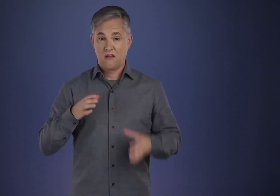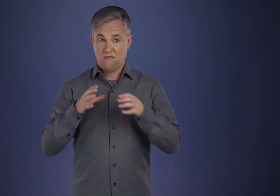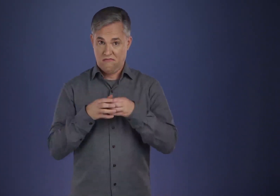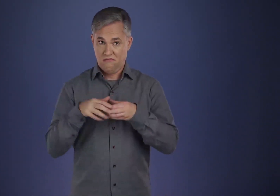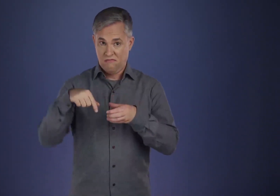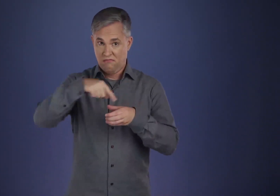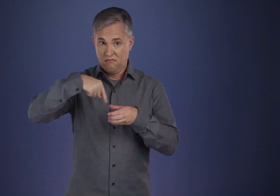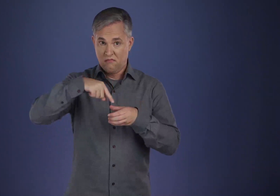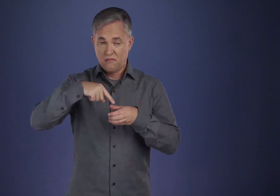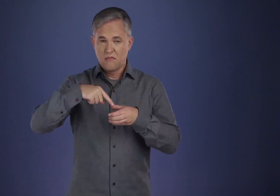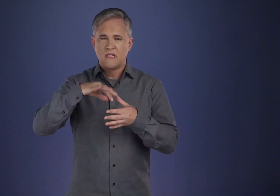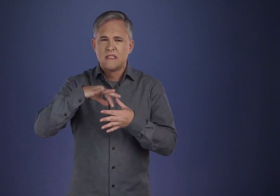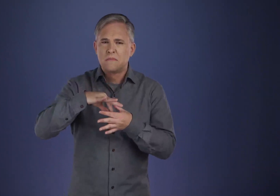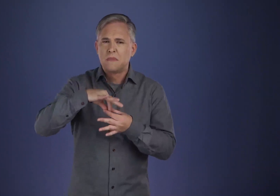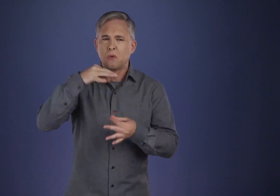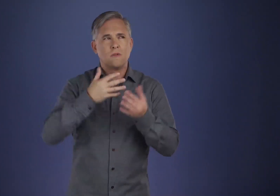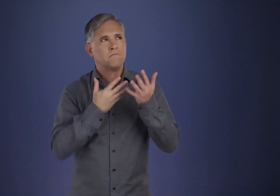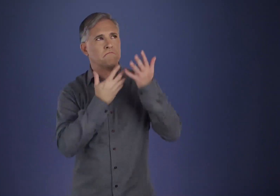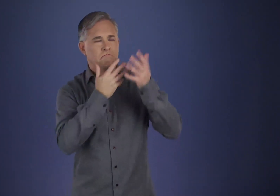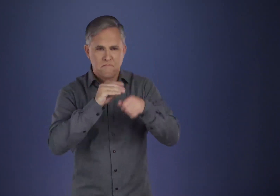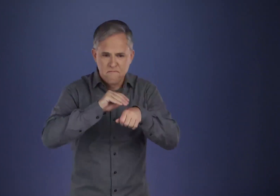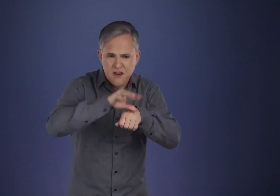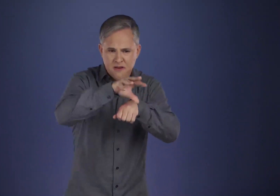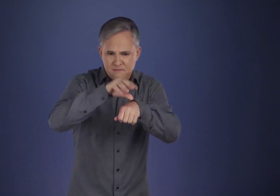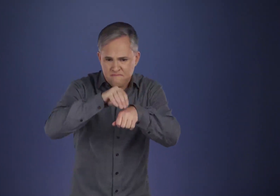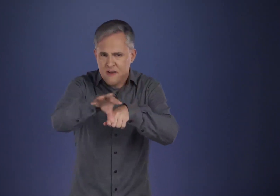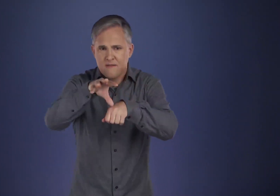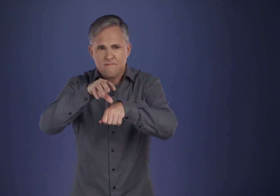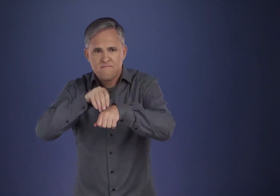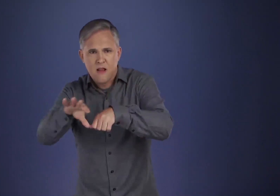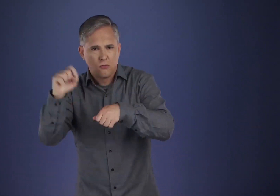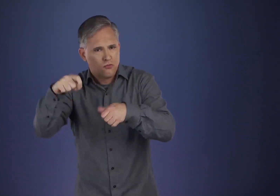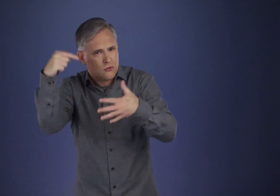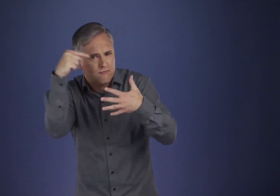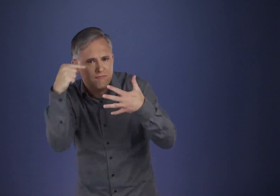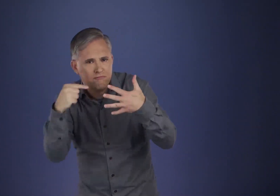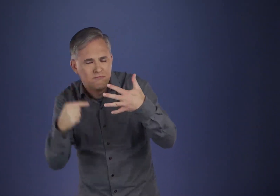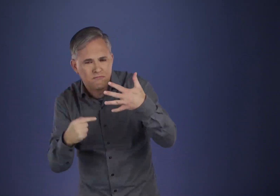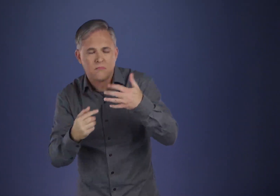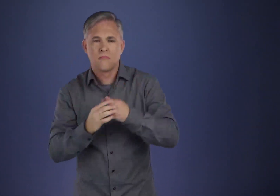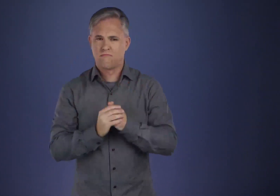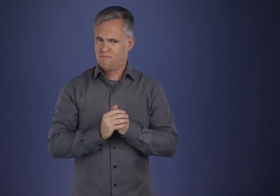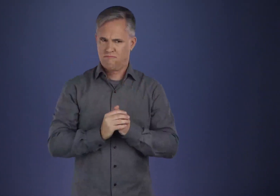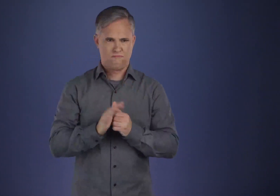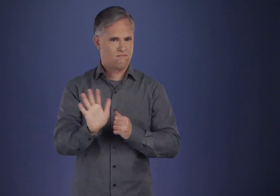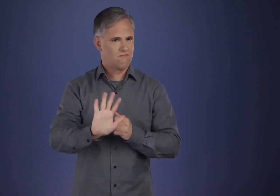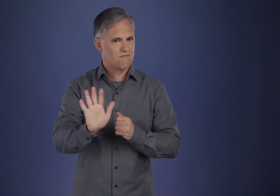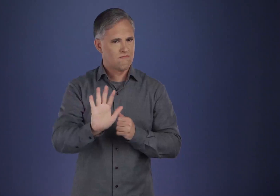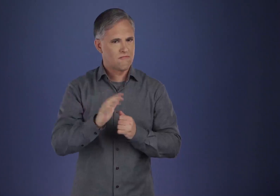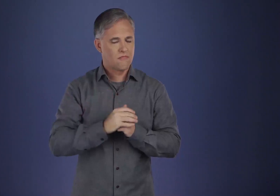The committee gives no spiritual advice, judges no one’s conduct,